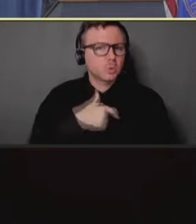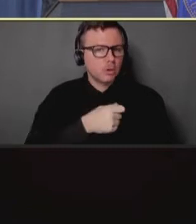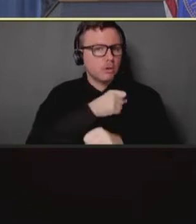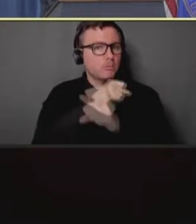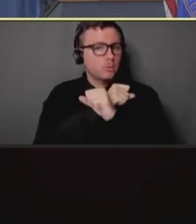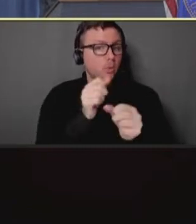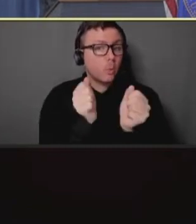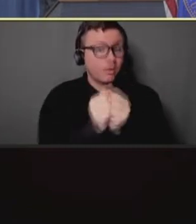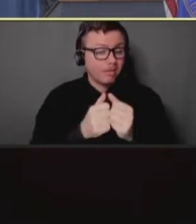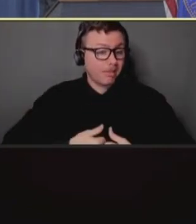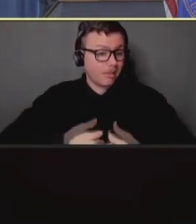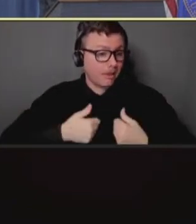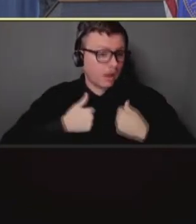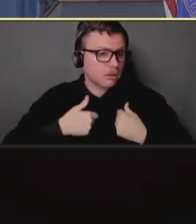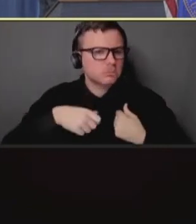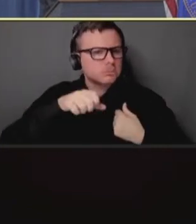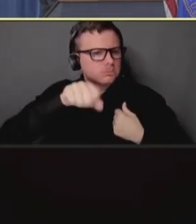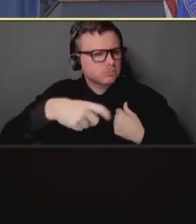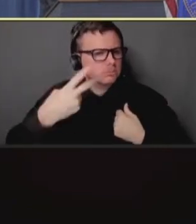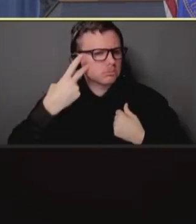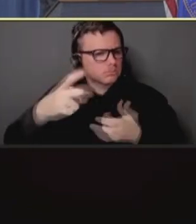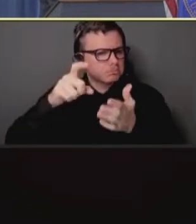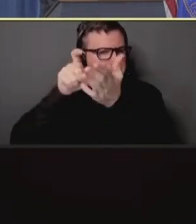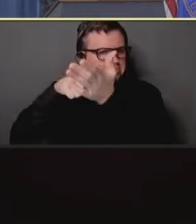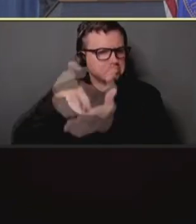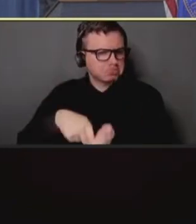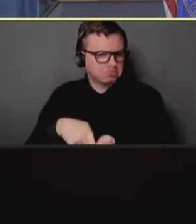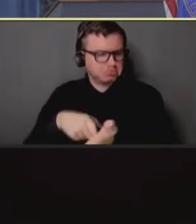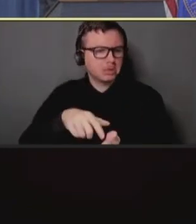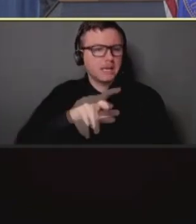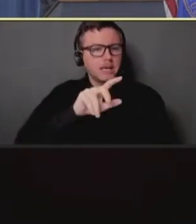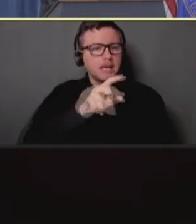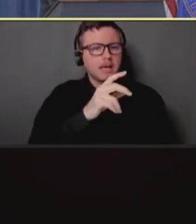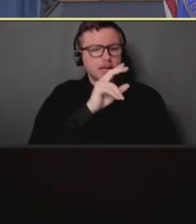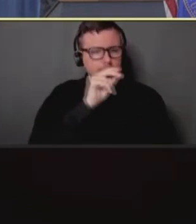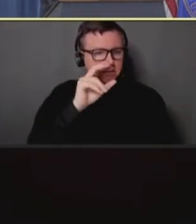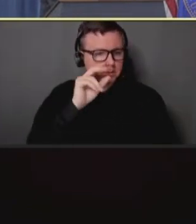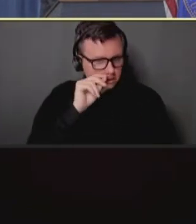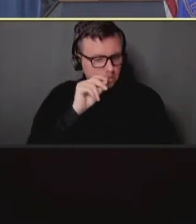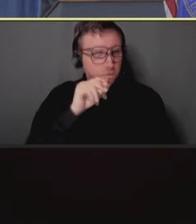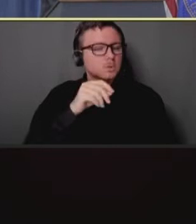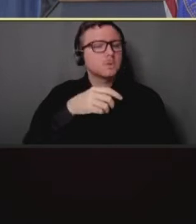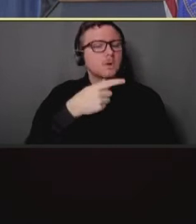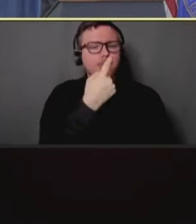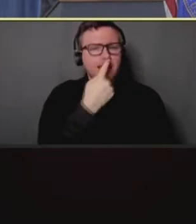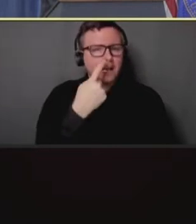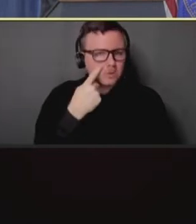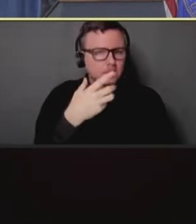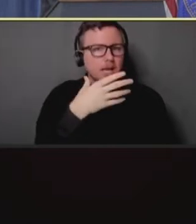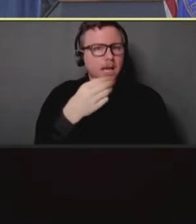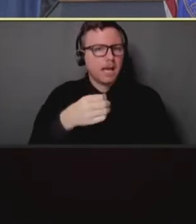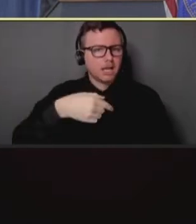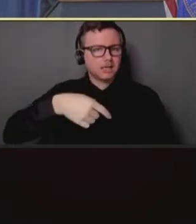And you're seeing those differences reflected in the nasal and duodenal and IGA responses.